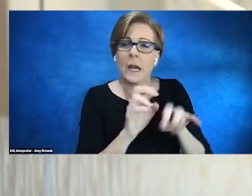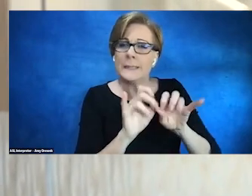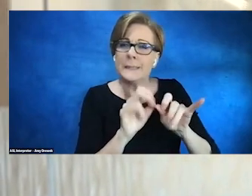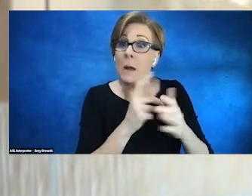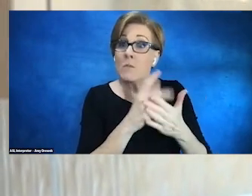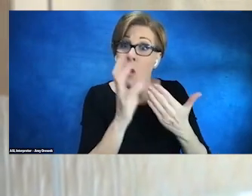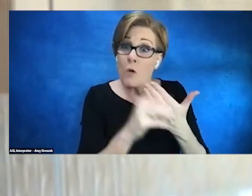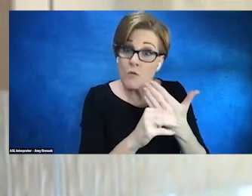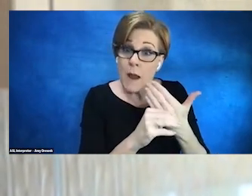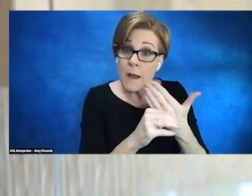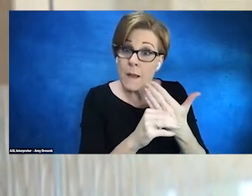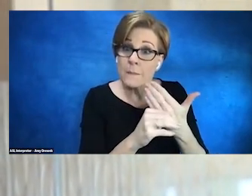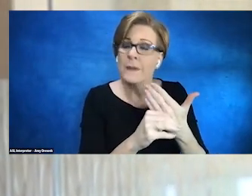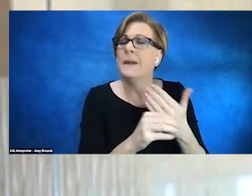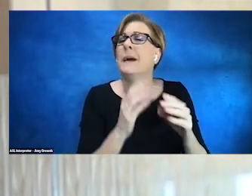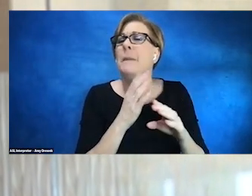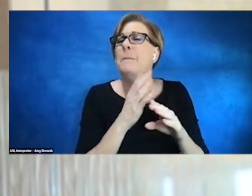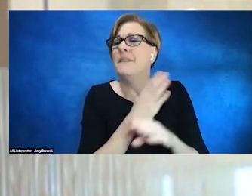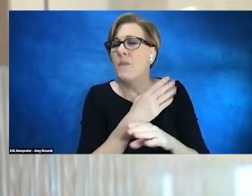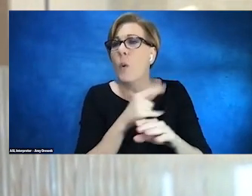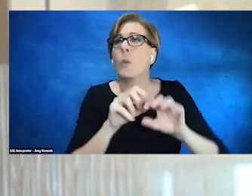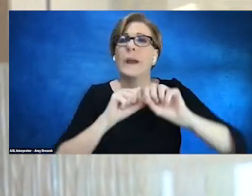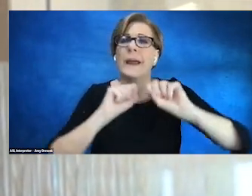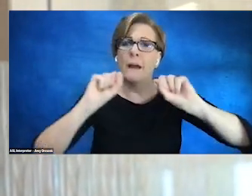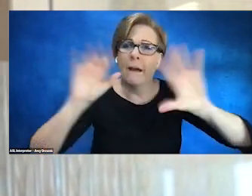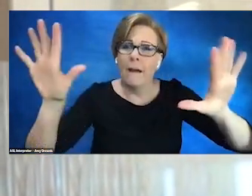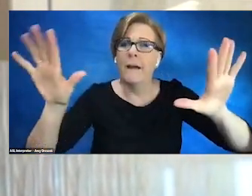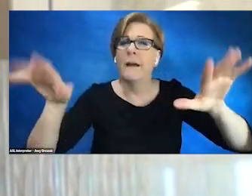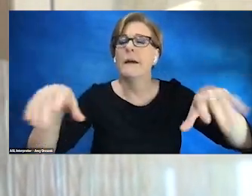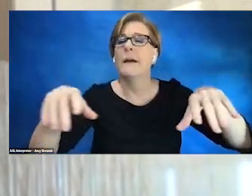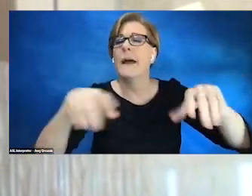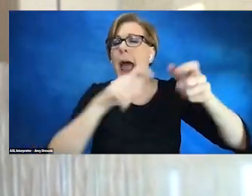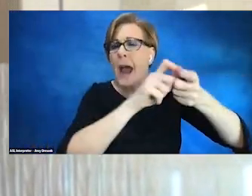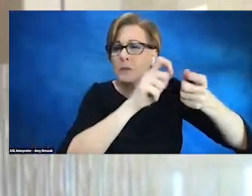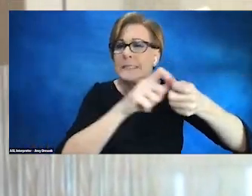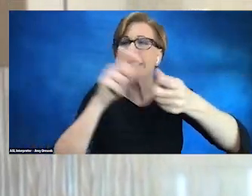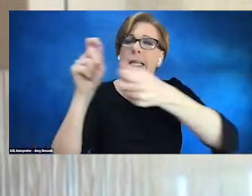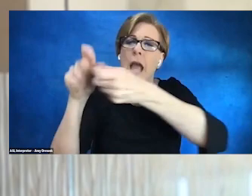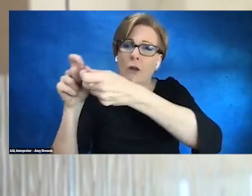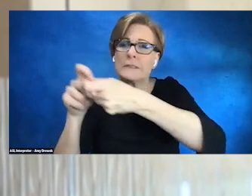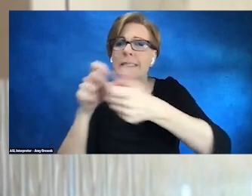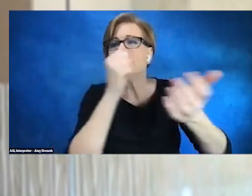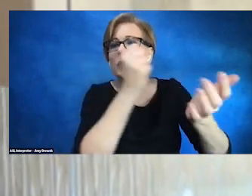send our tabulation equipment through logic and accuracy tests there's also a security key that